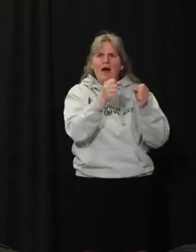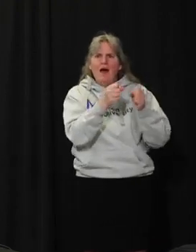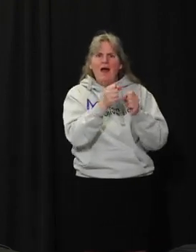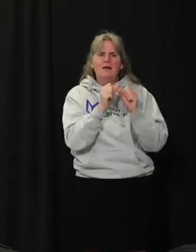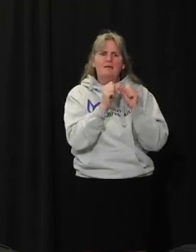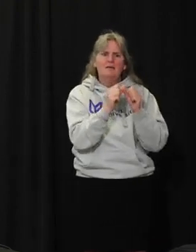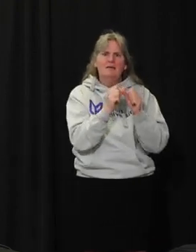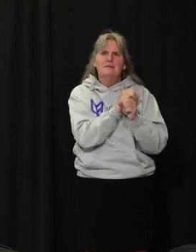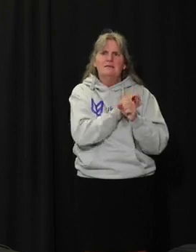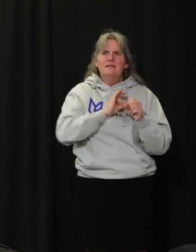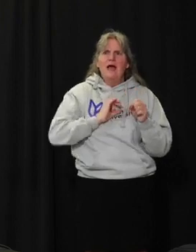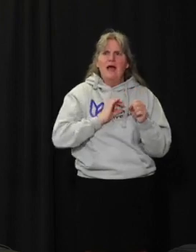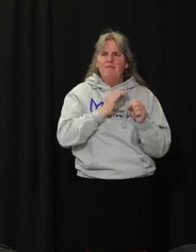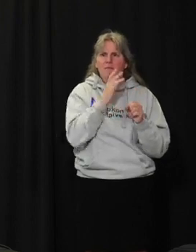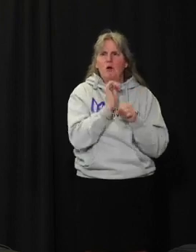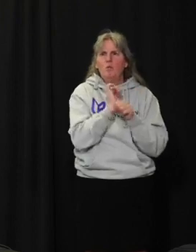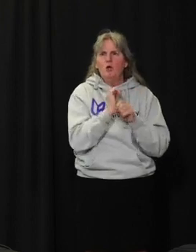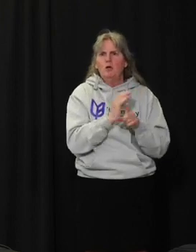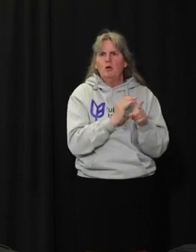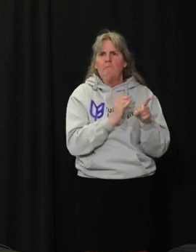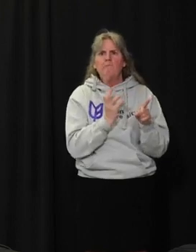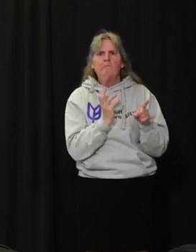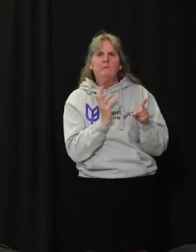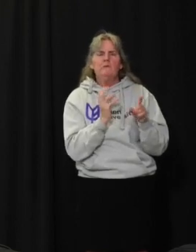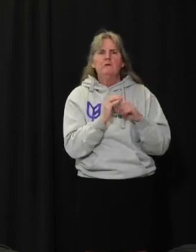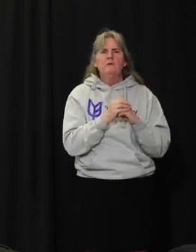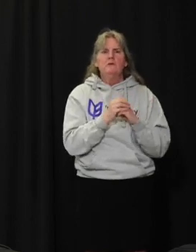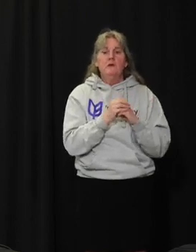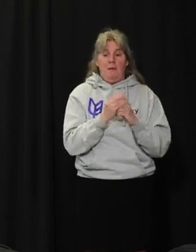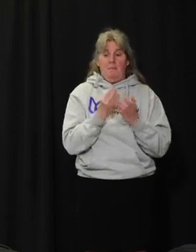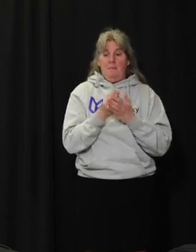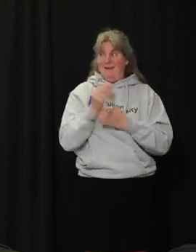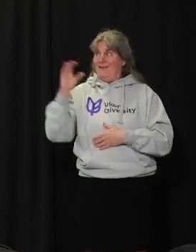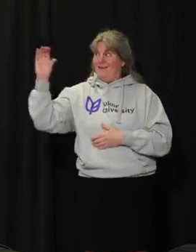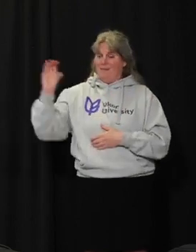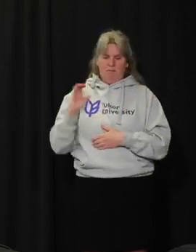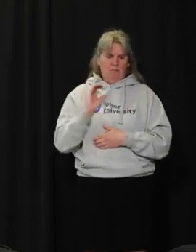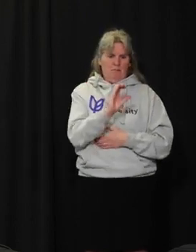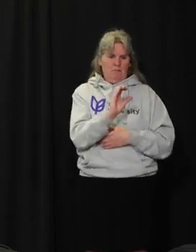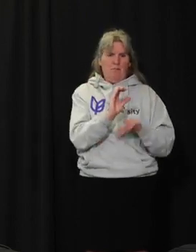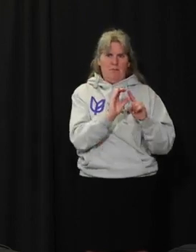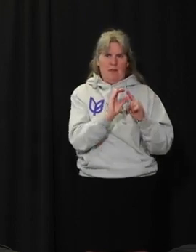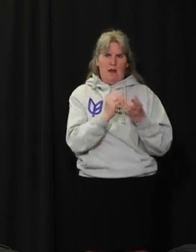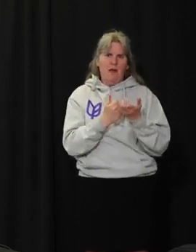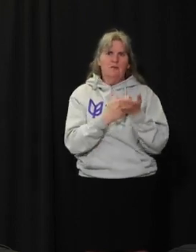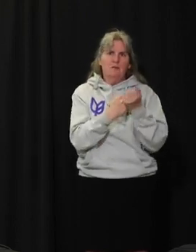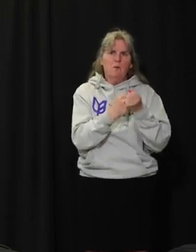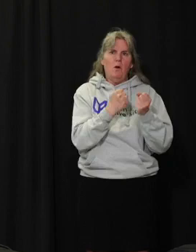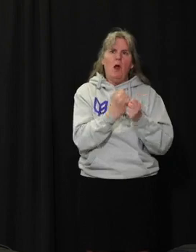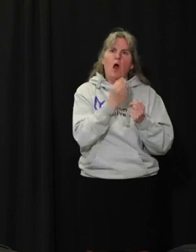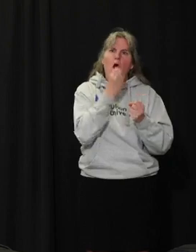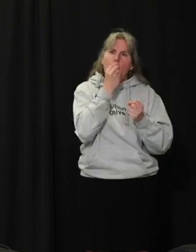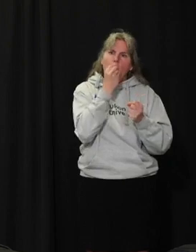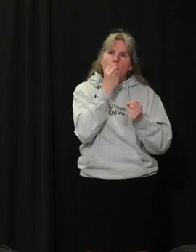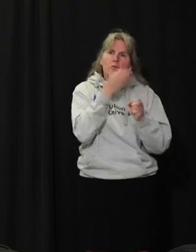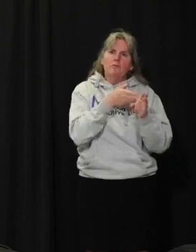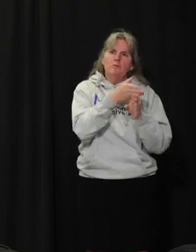hire and retain farm labour. This wage subsidy will help our local food industry members to